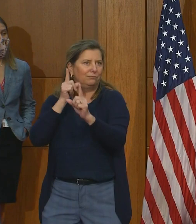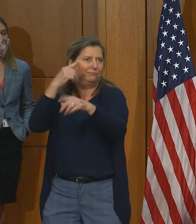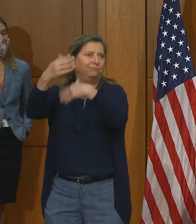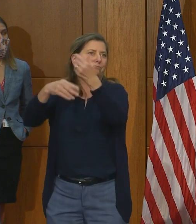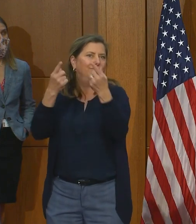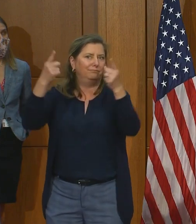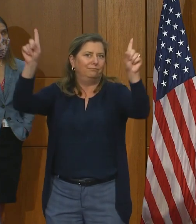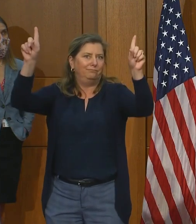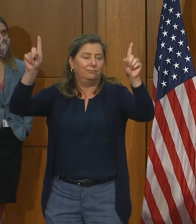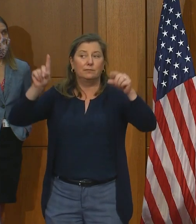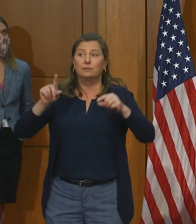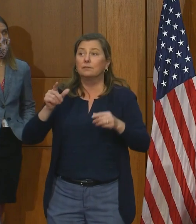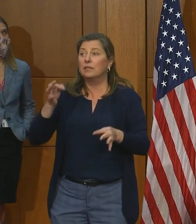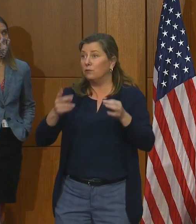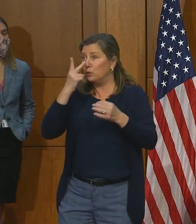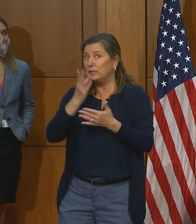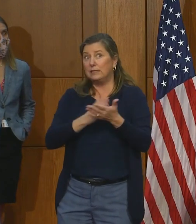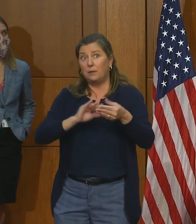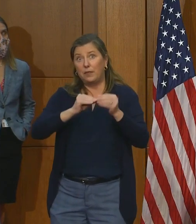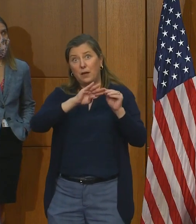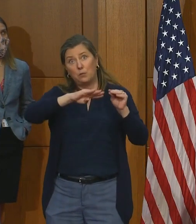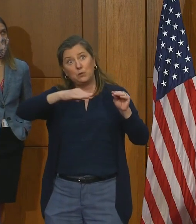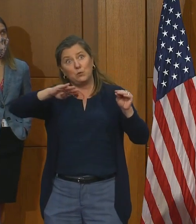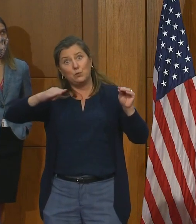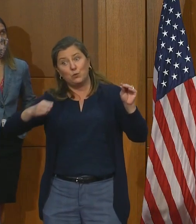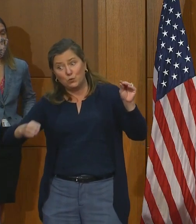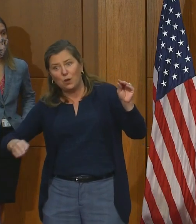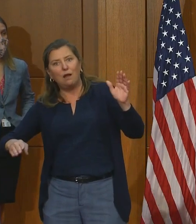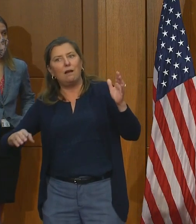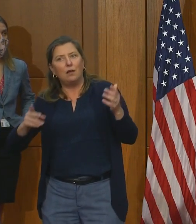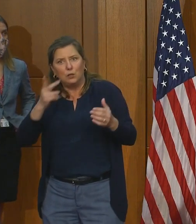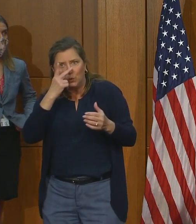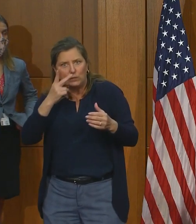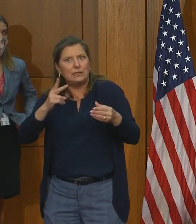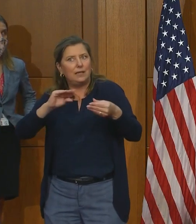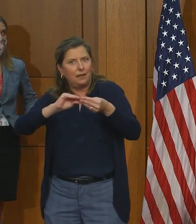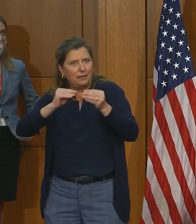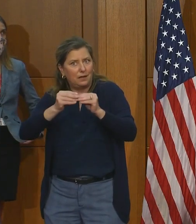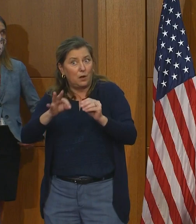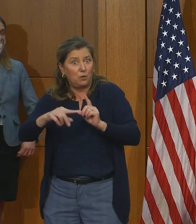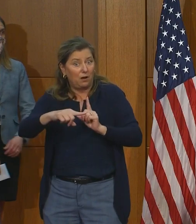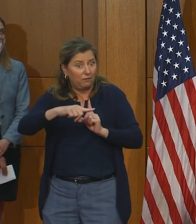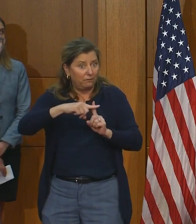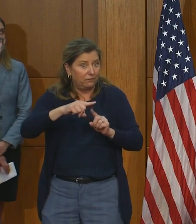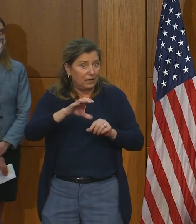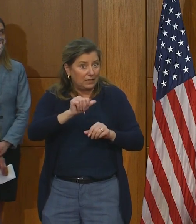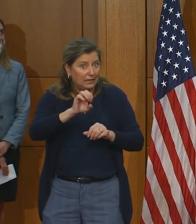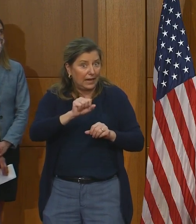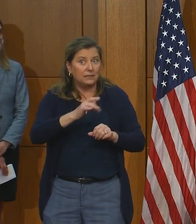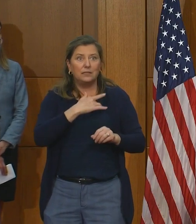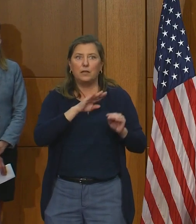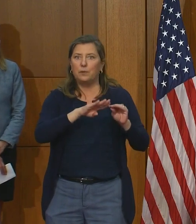WORK TOGETHER. WE CAN HAVE A GREAT DIRECTION AND I THINK IF